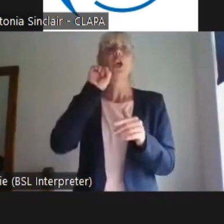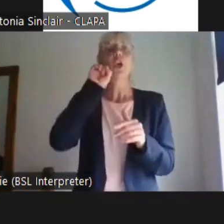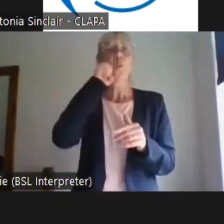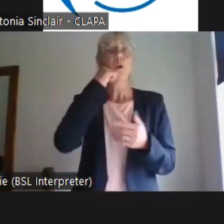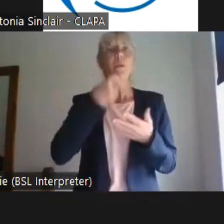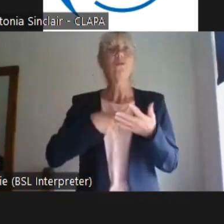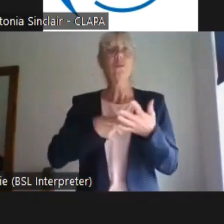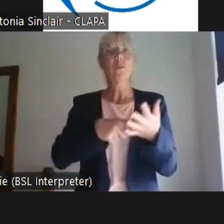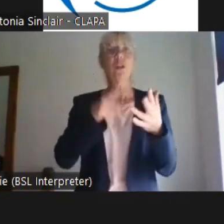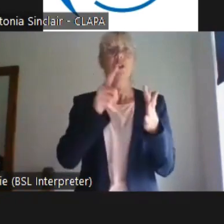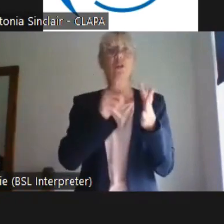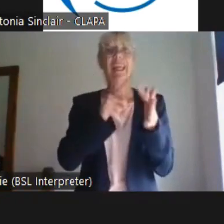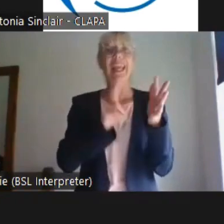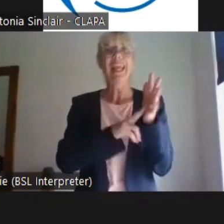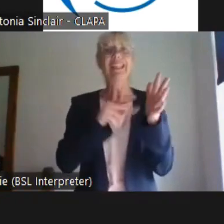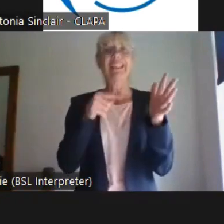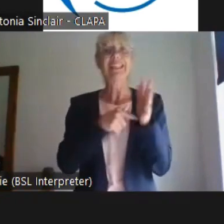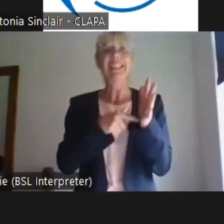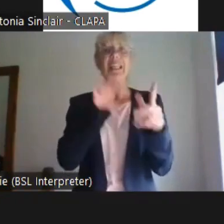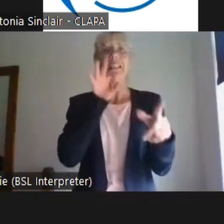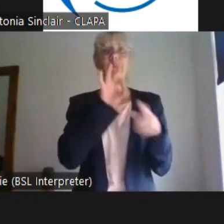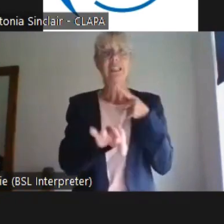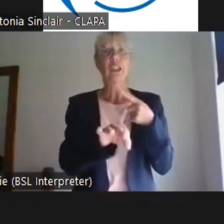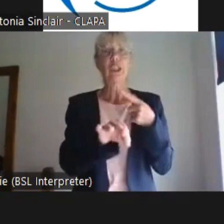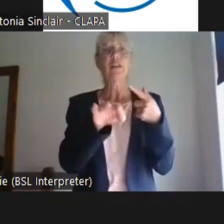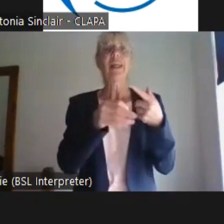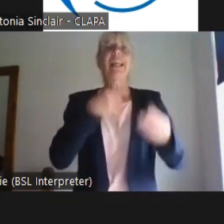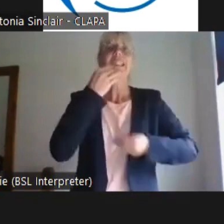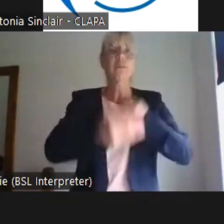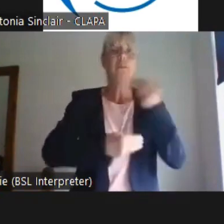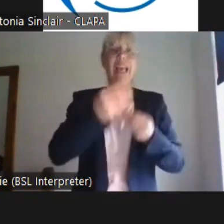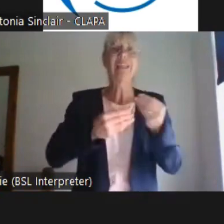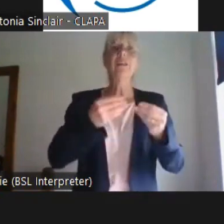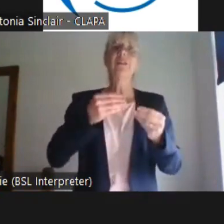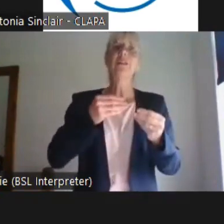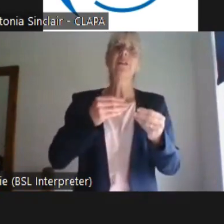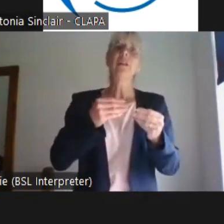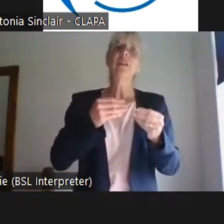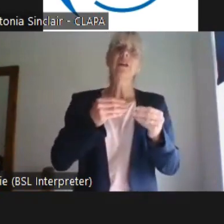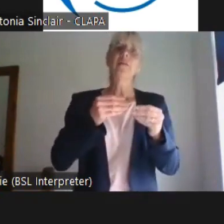well and then advise you all about the adenoids and if they're relevant to your child's there